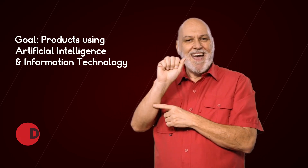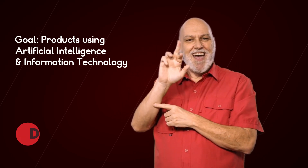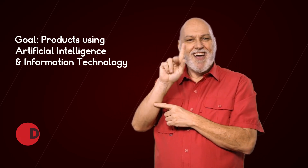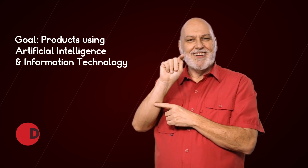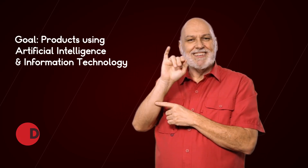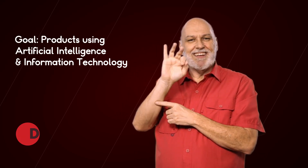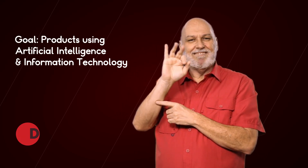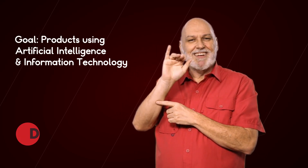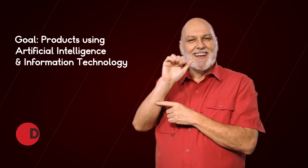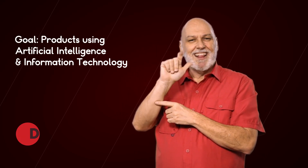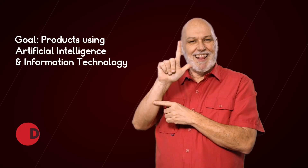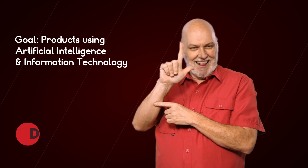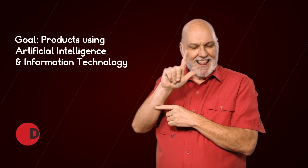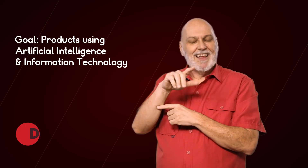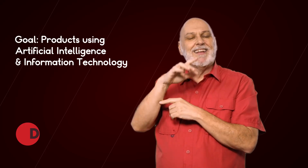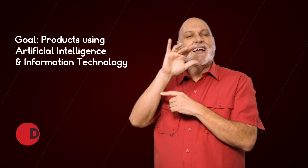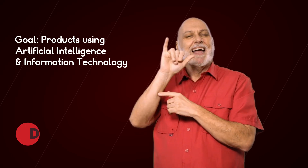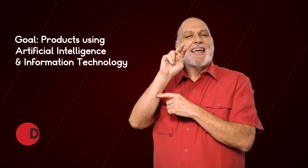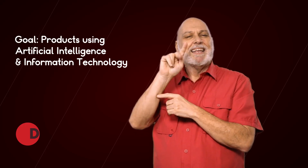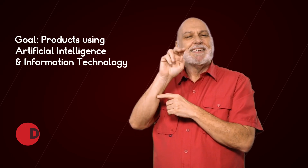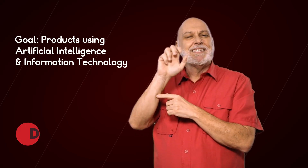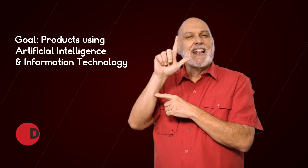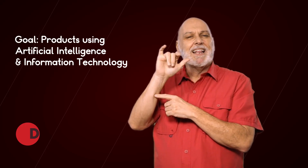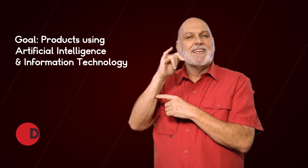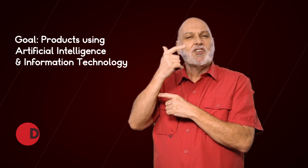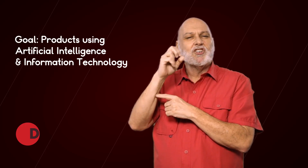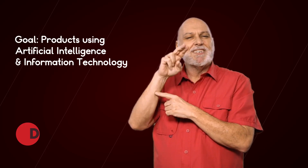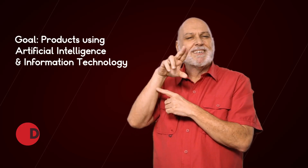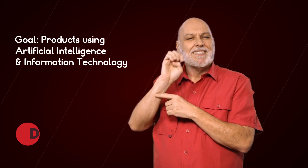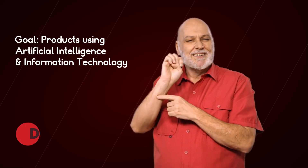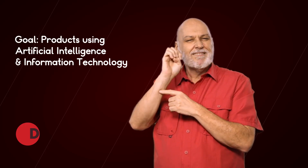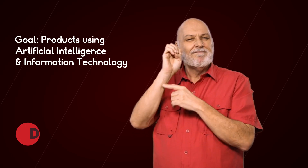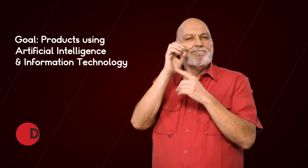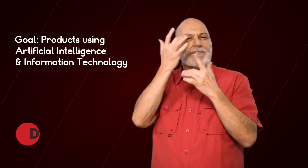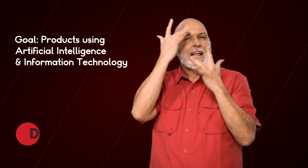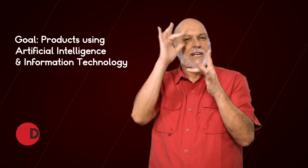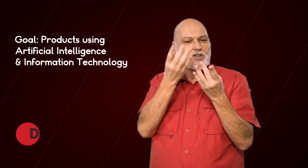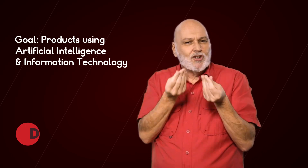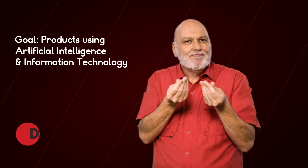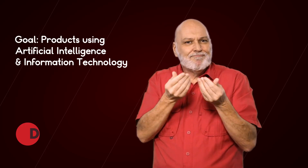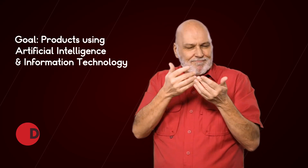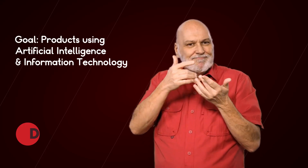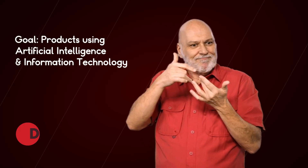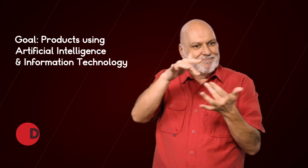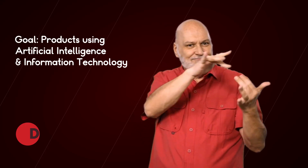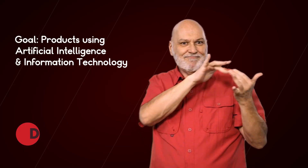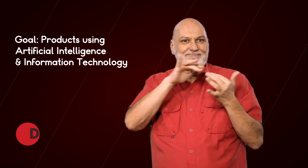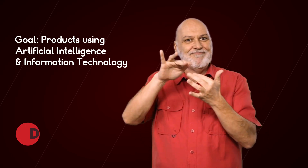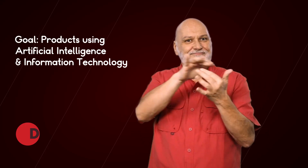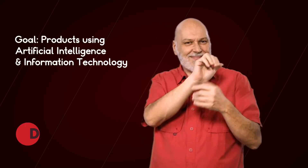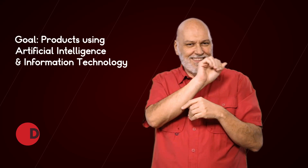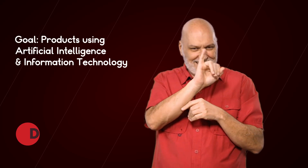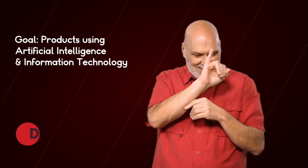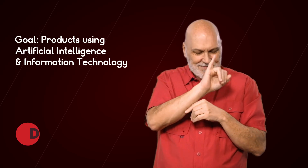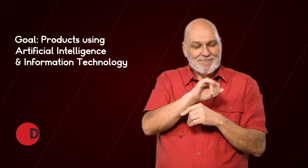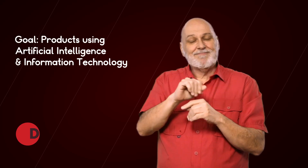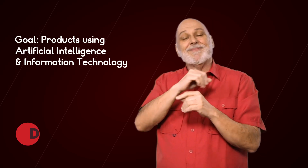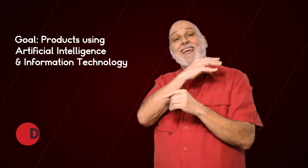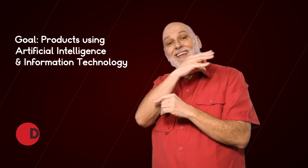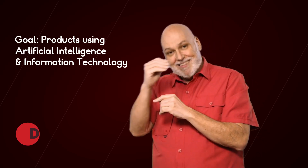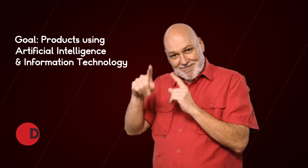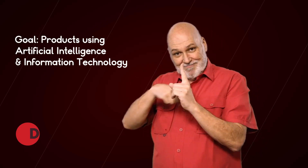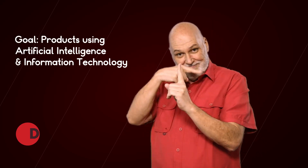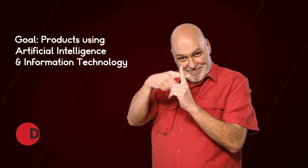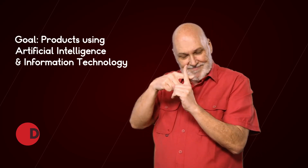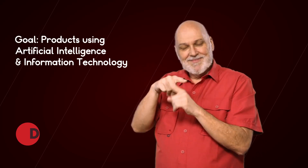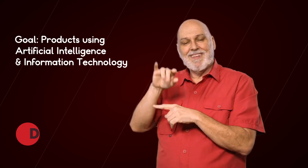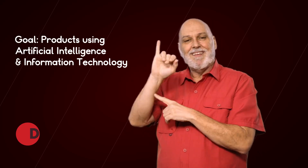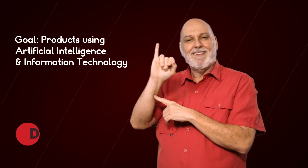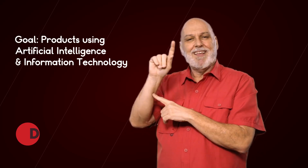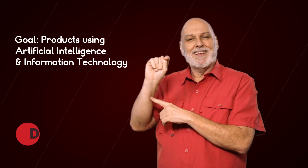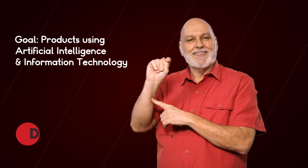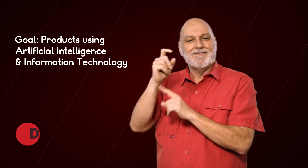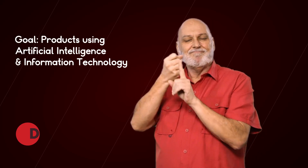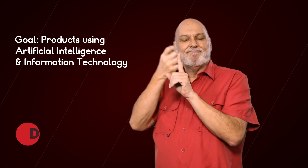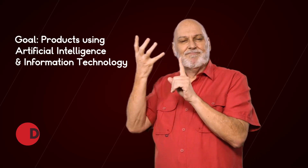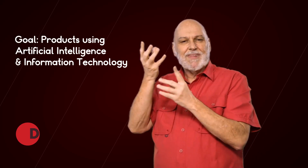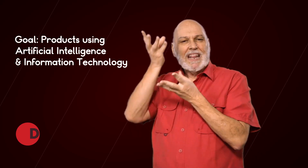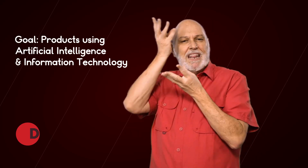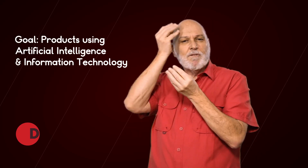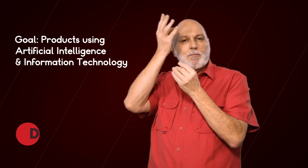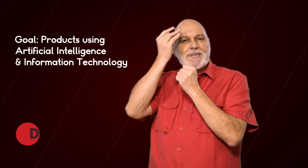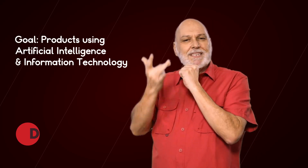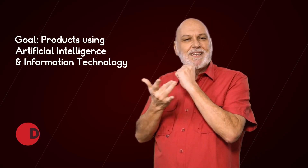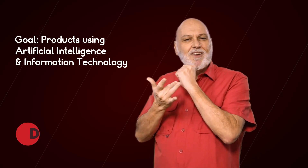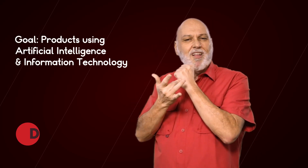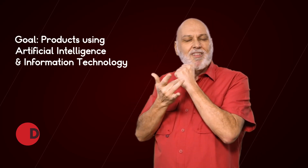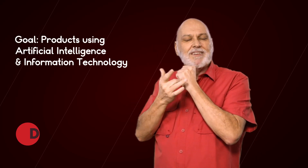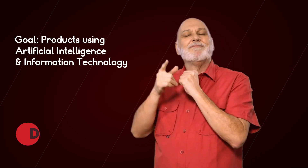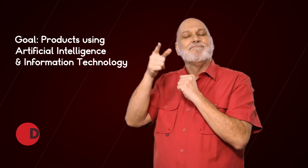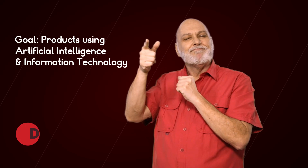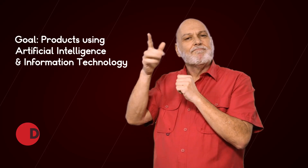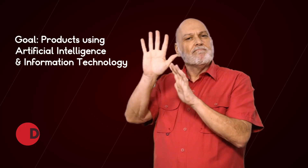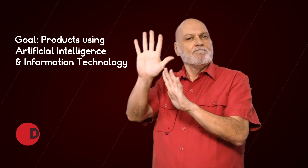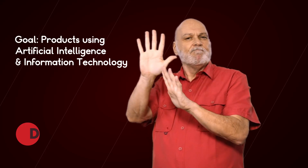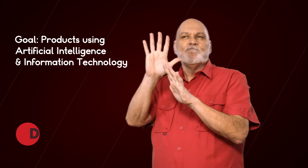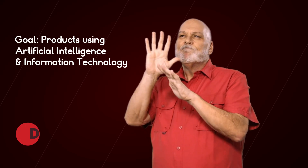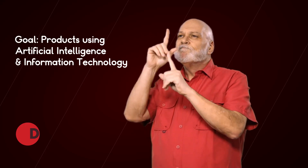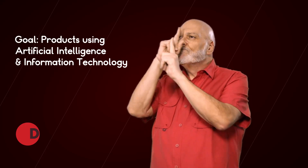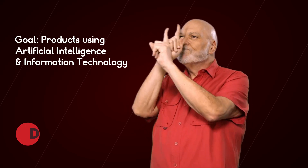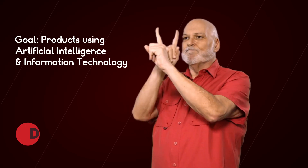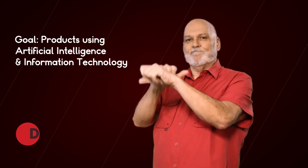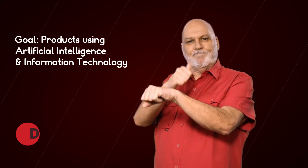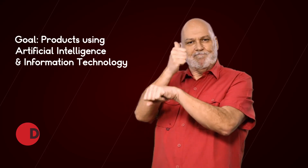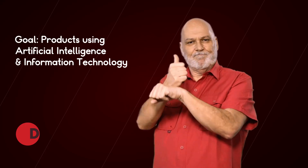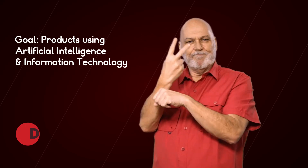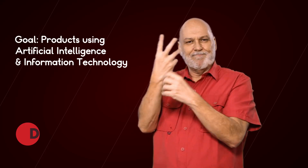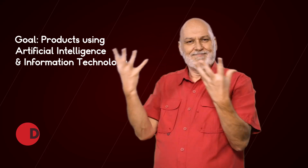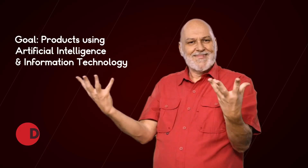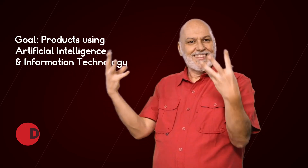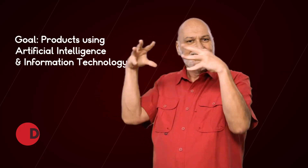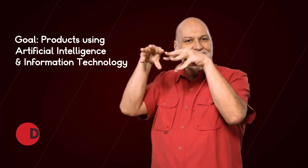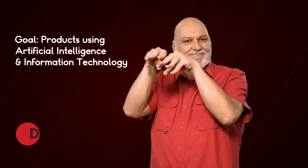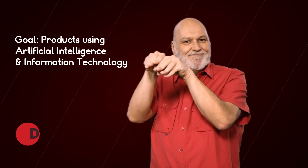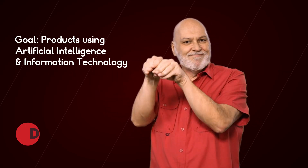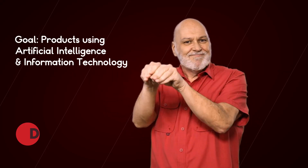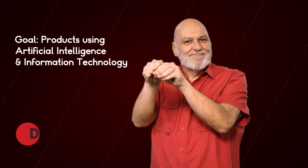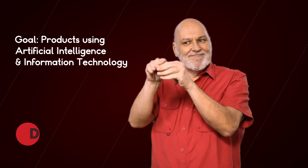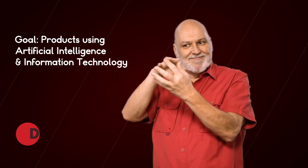his goal is to use Artificial Intelligence (AI) and Information Technology (IT)